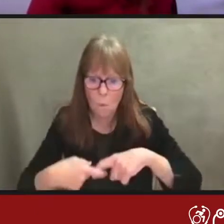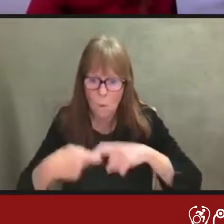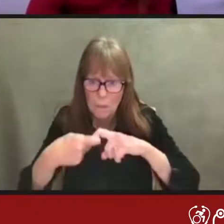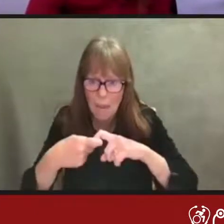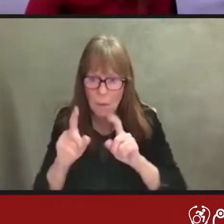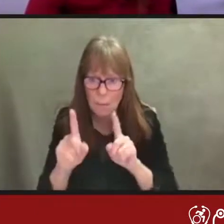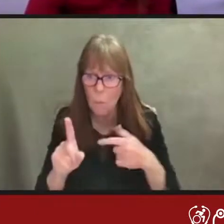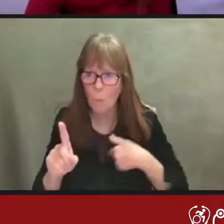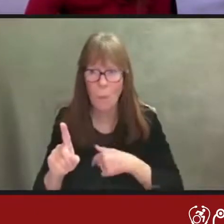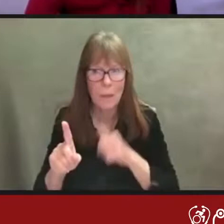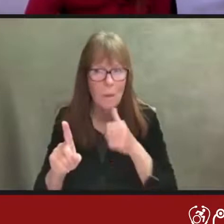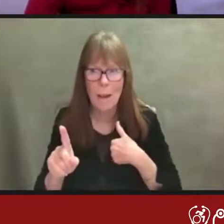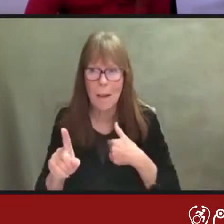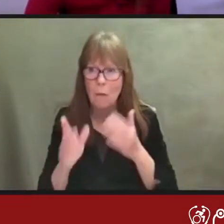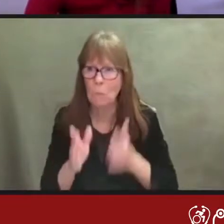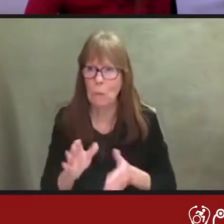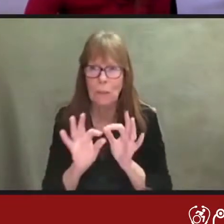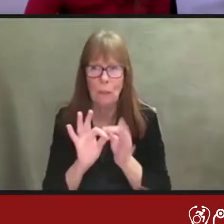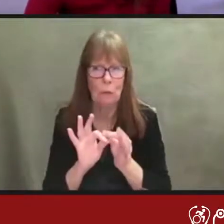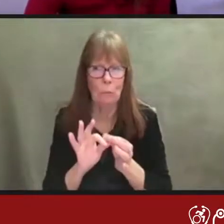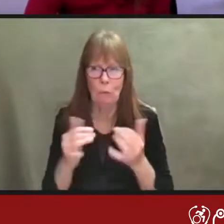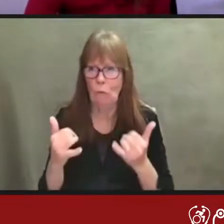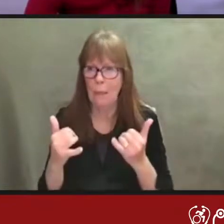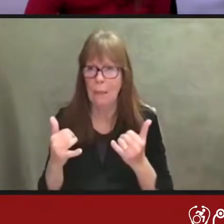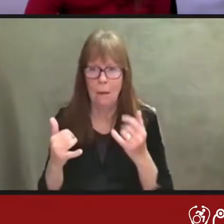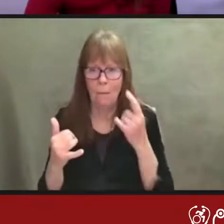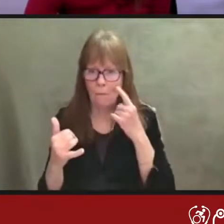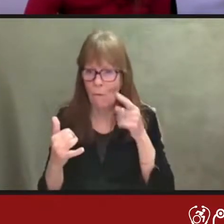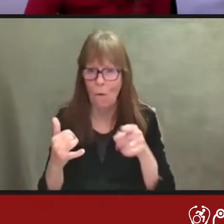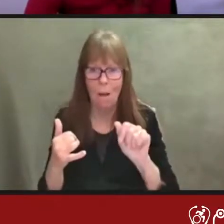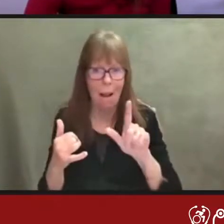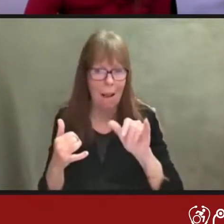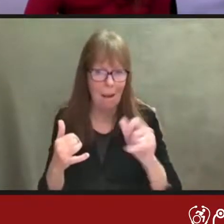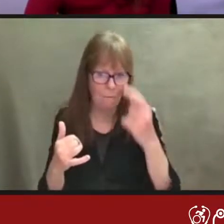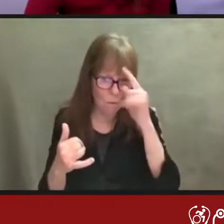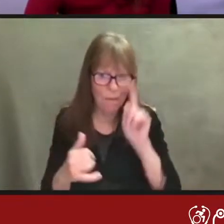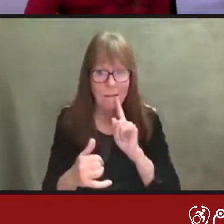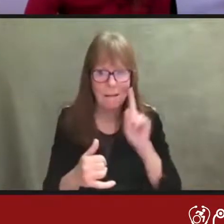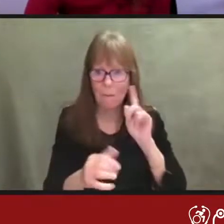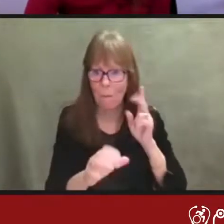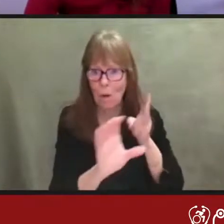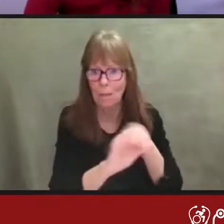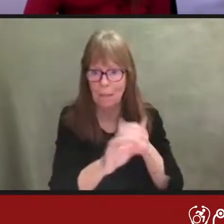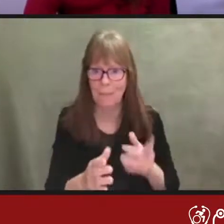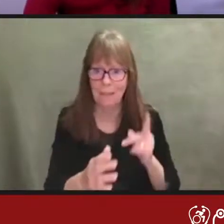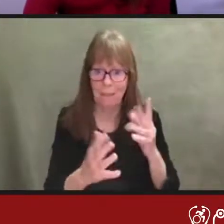We don't have anybody signing right now for Alina for the deaf participants in our audience.